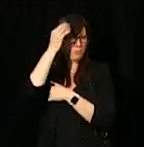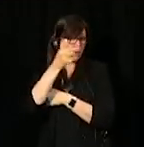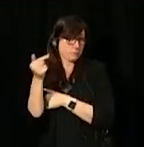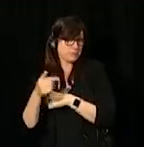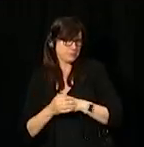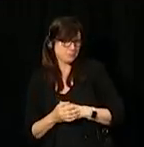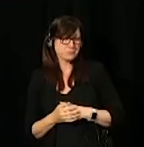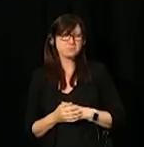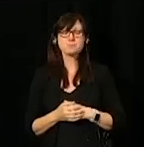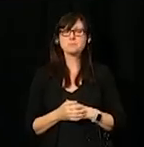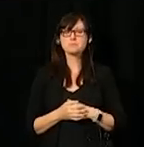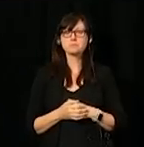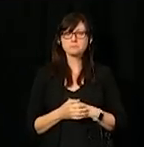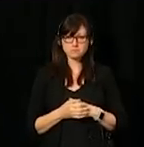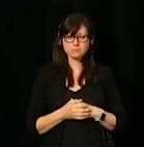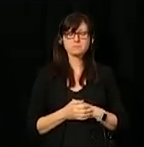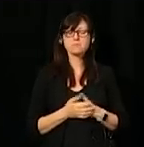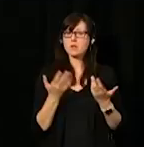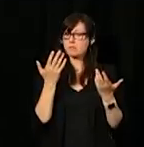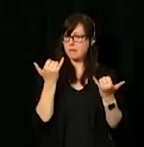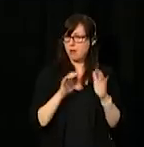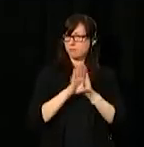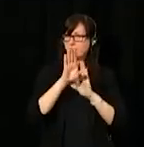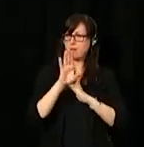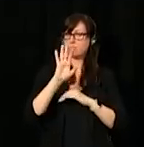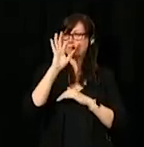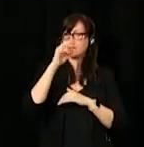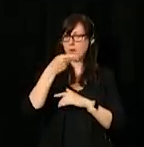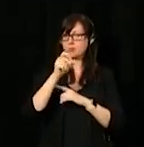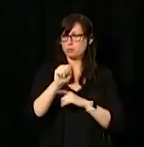And because of that, we are developing the public service accessibility strategy